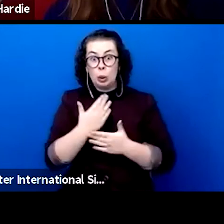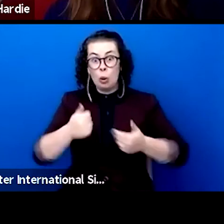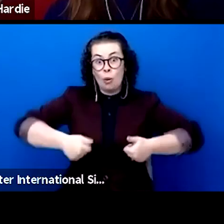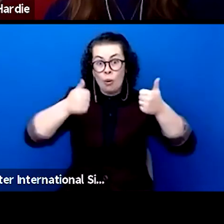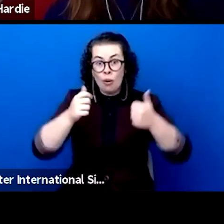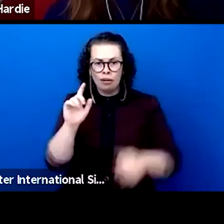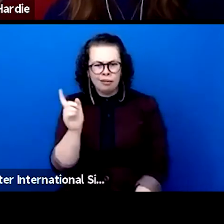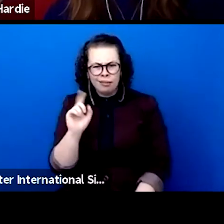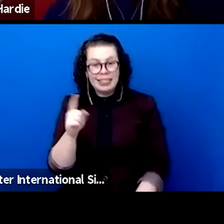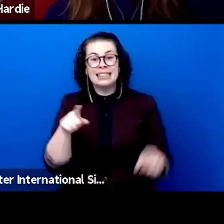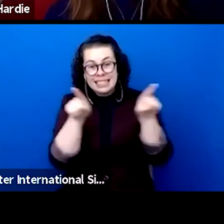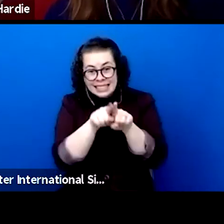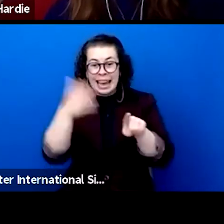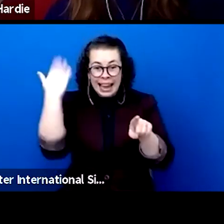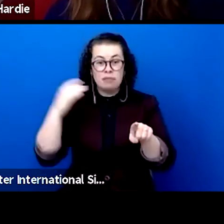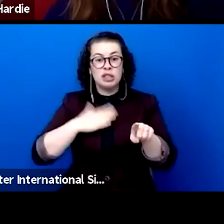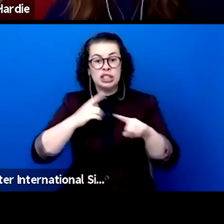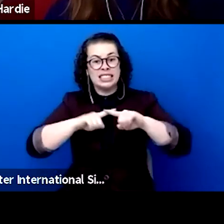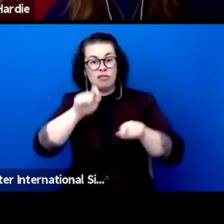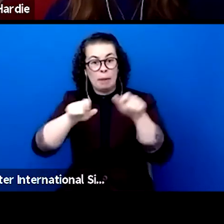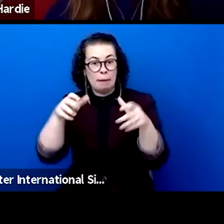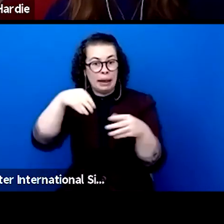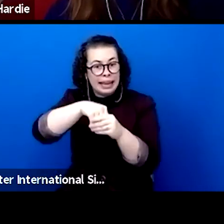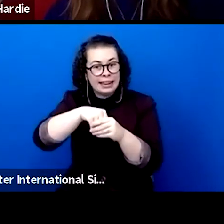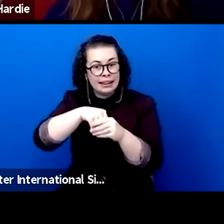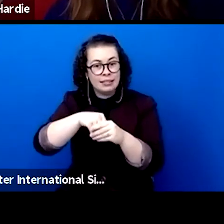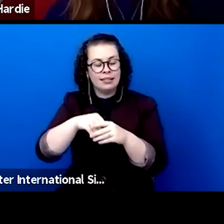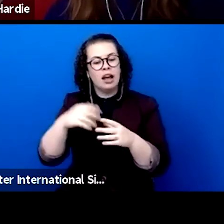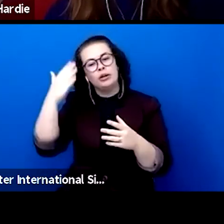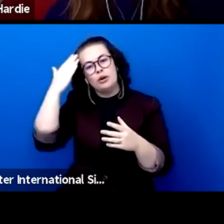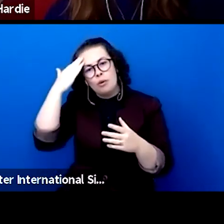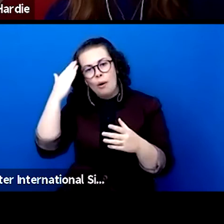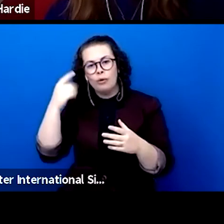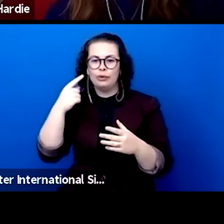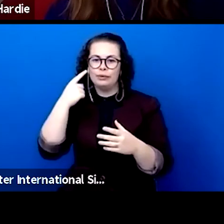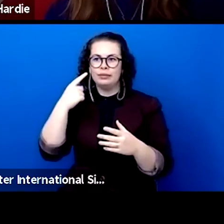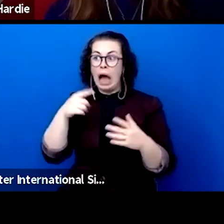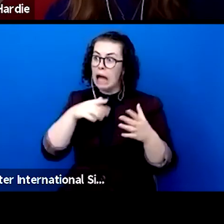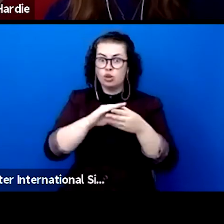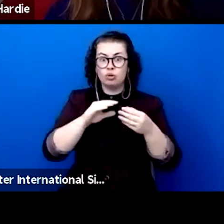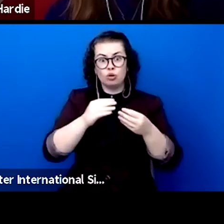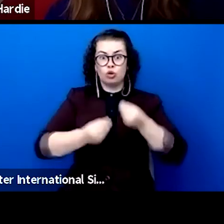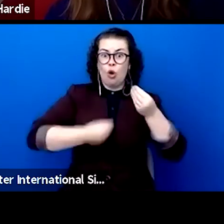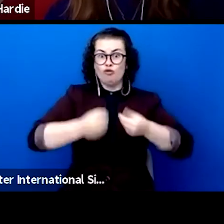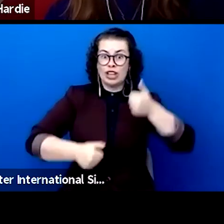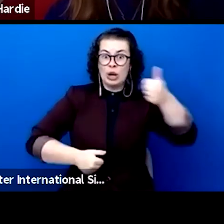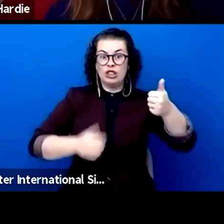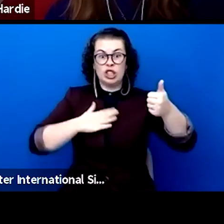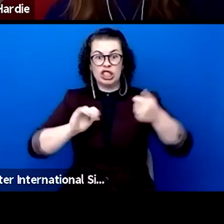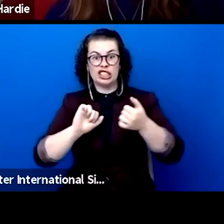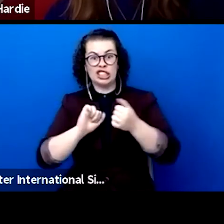putting you know like I mean this is like you know using all fictions to say yeah the story still works but we just need to change you know that's like yeah of course it still works, it's a classic